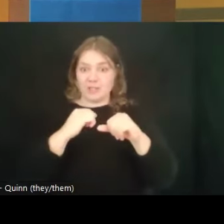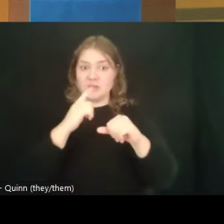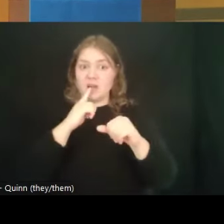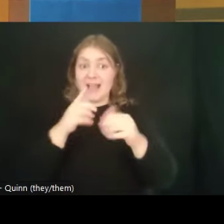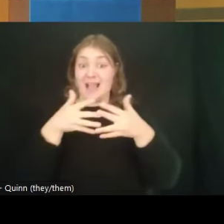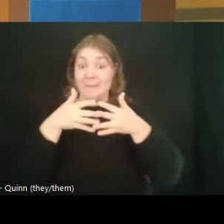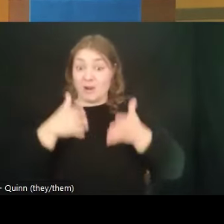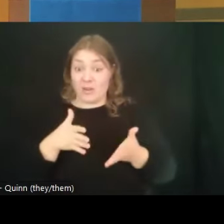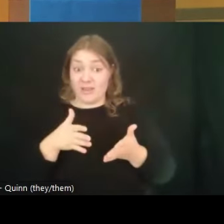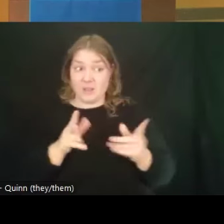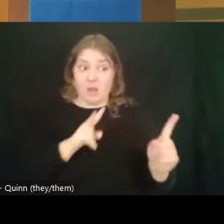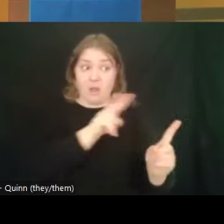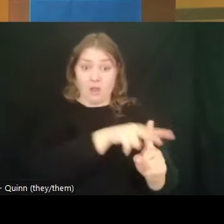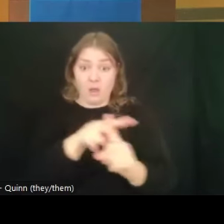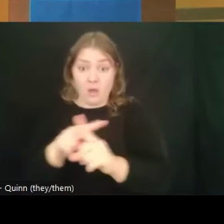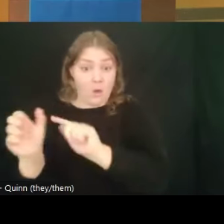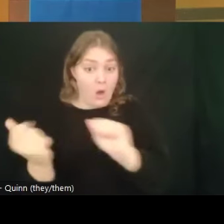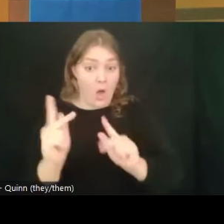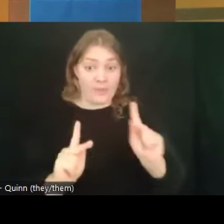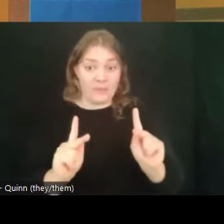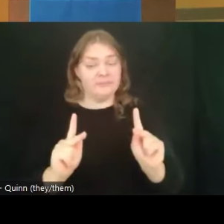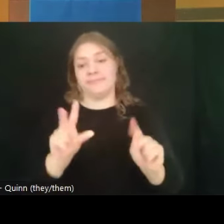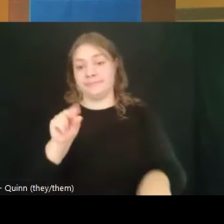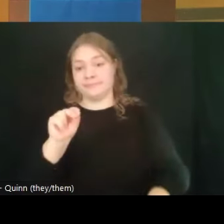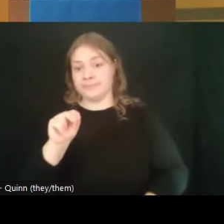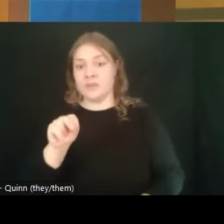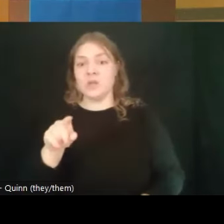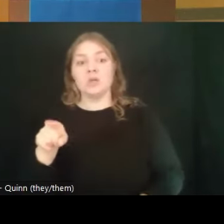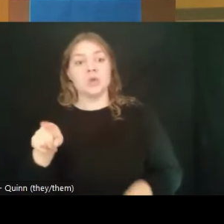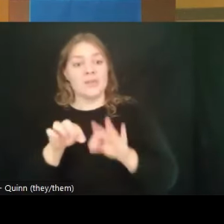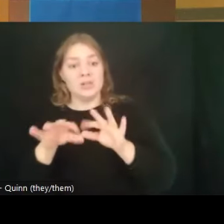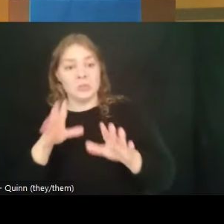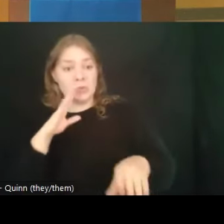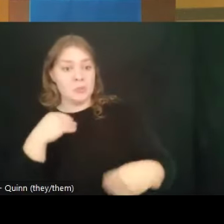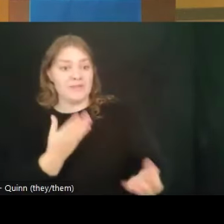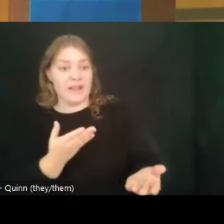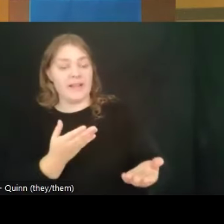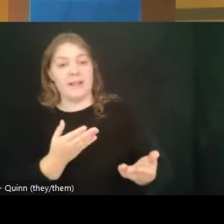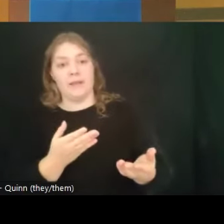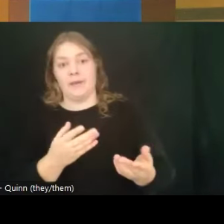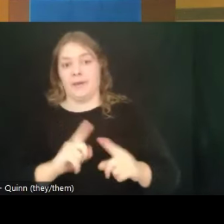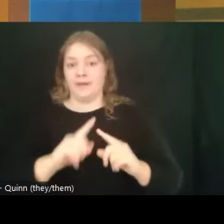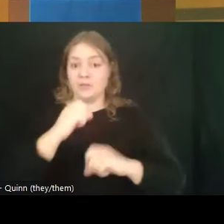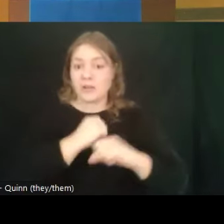she was in able to give us some things like how you know in different count we don't come home